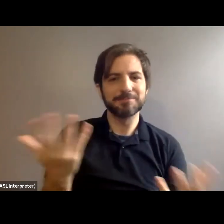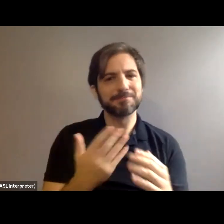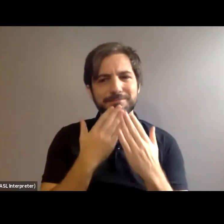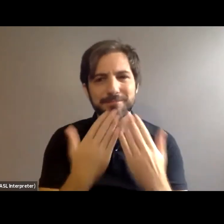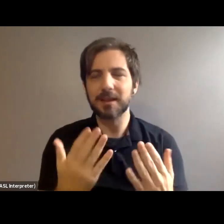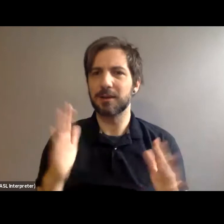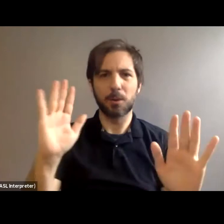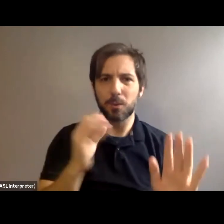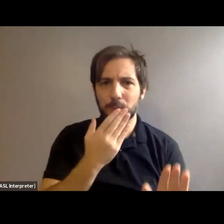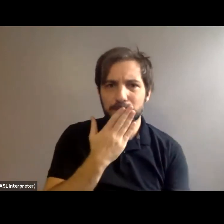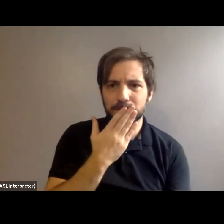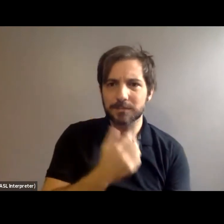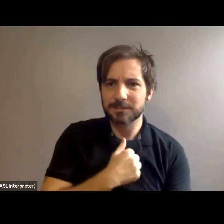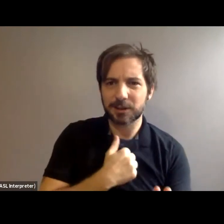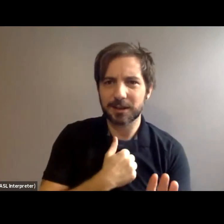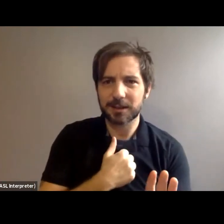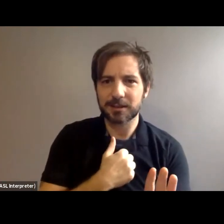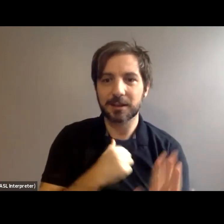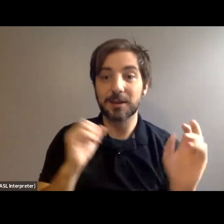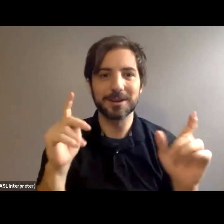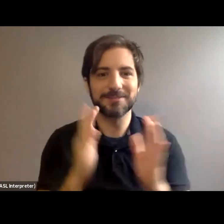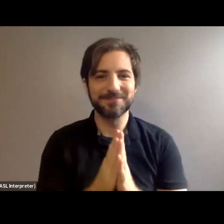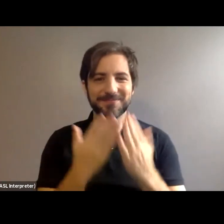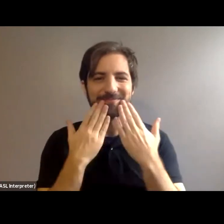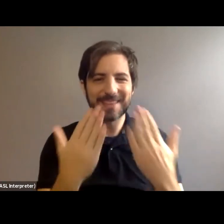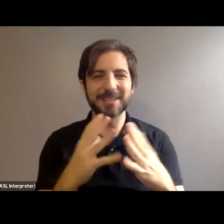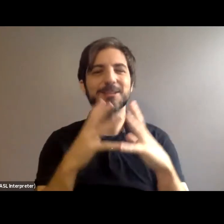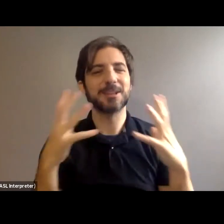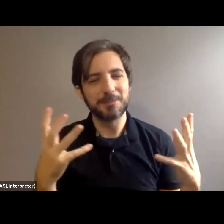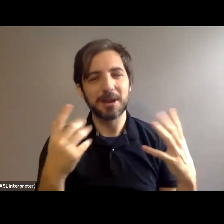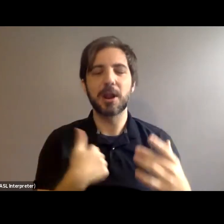Sorry JOAN: Thank you so much. I just want to say